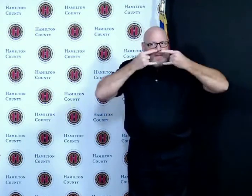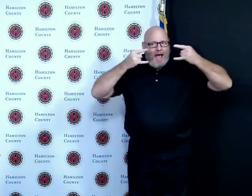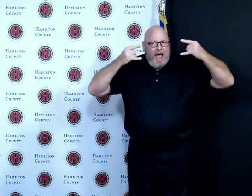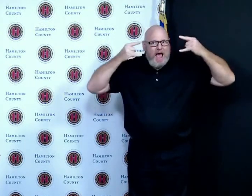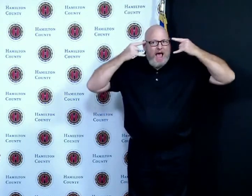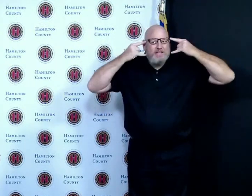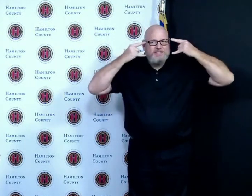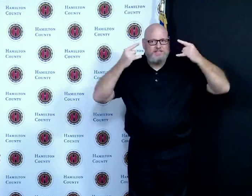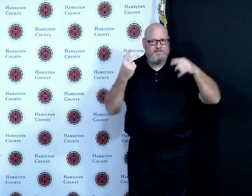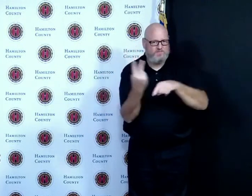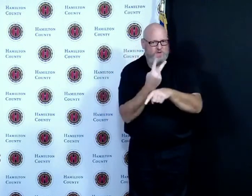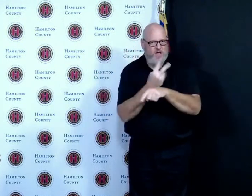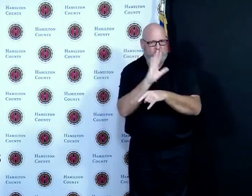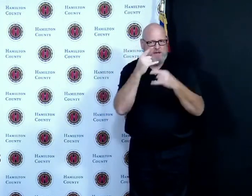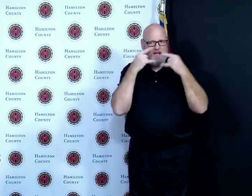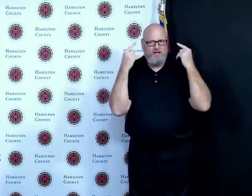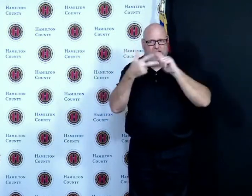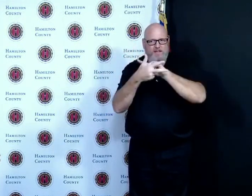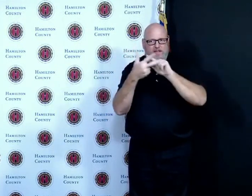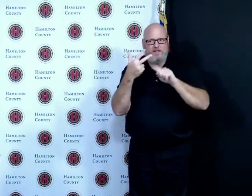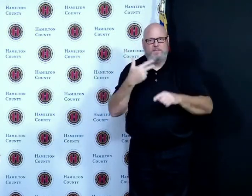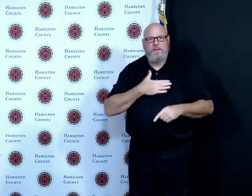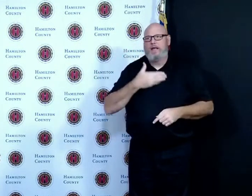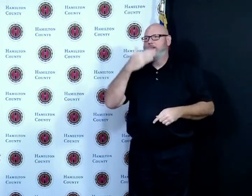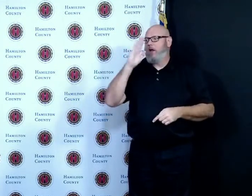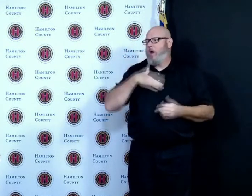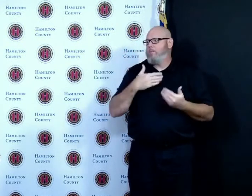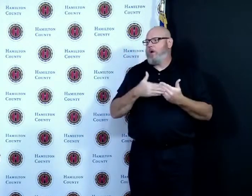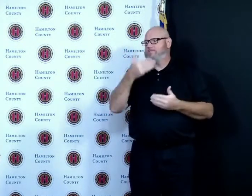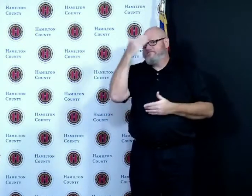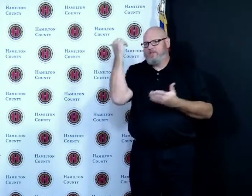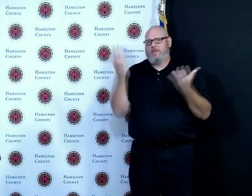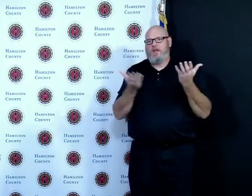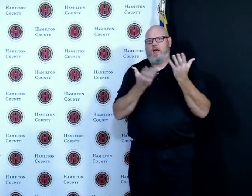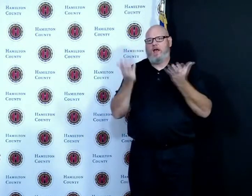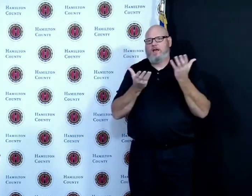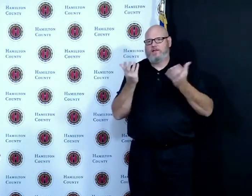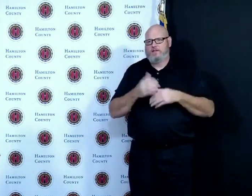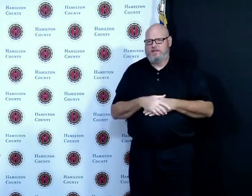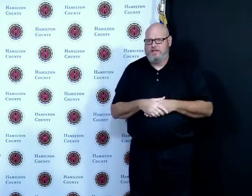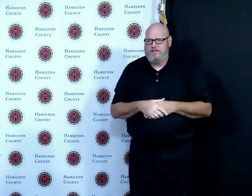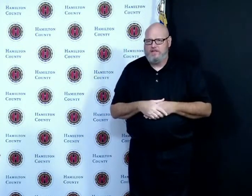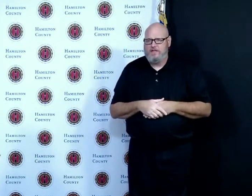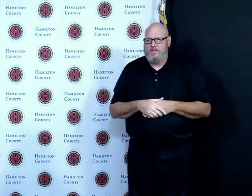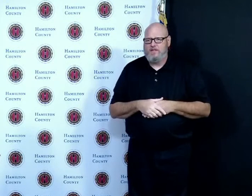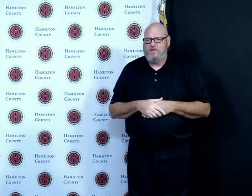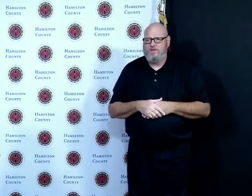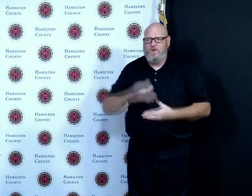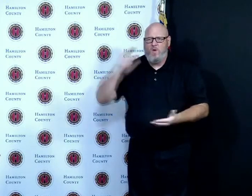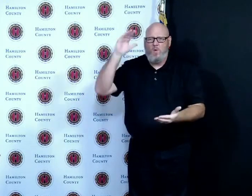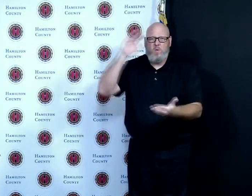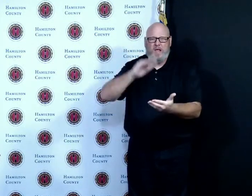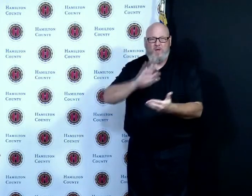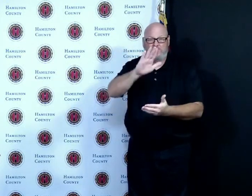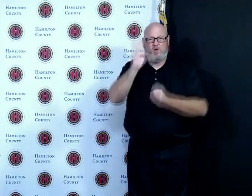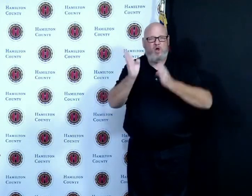and we vaccinated enough people so that you can attribute some of the decline in the numbers to